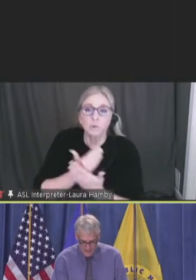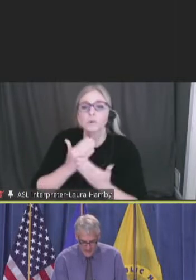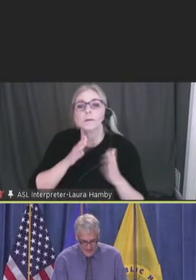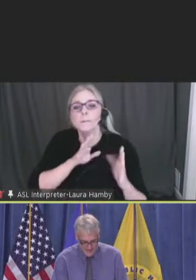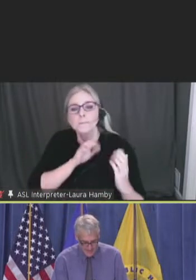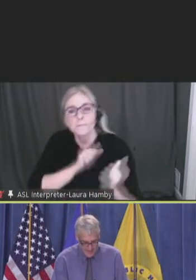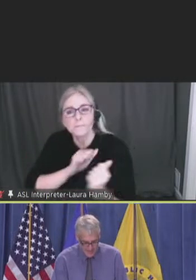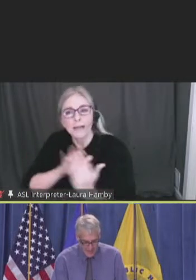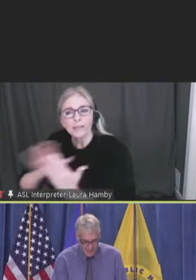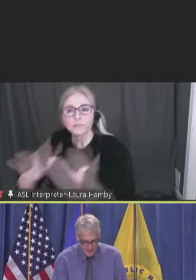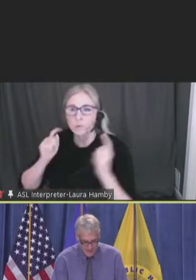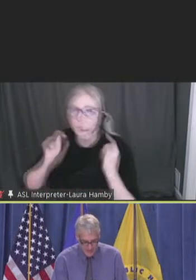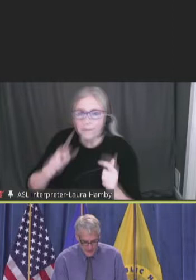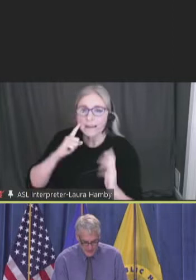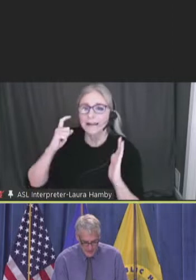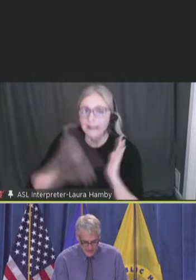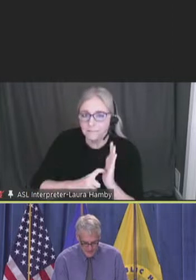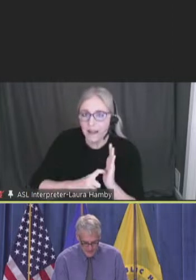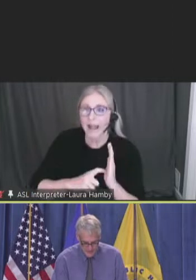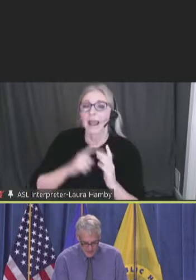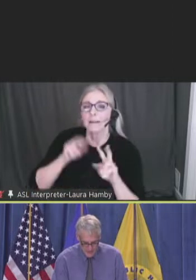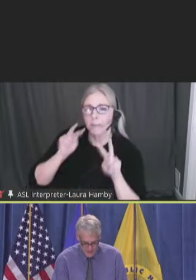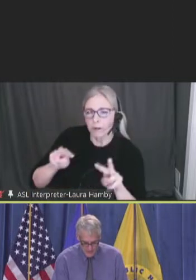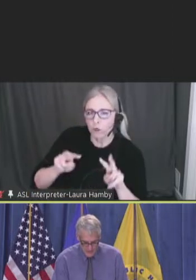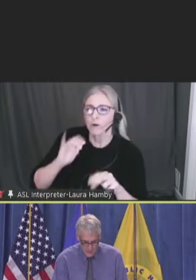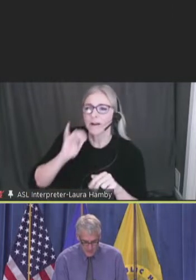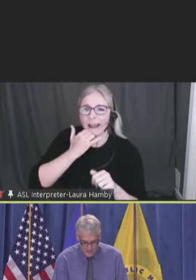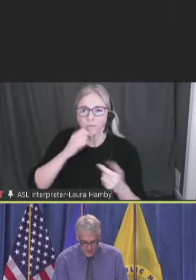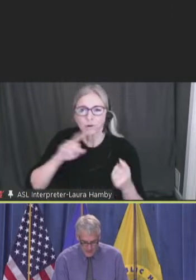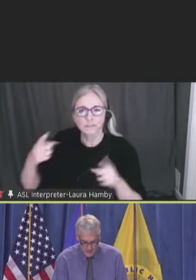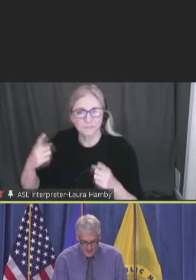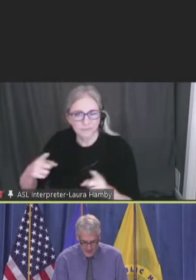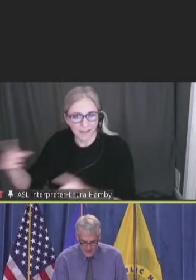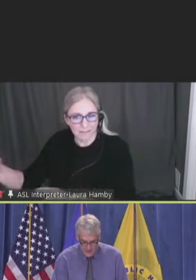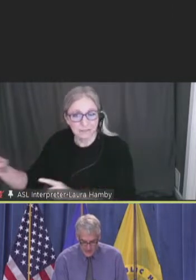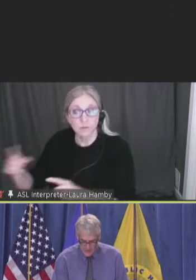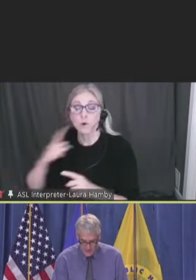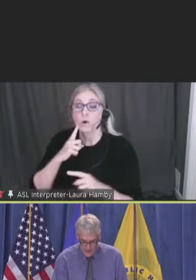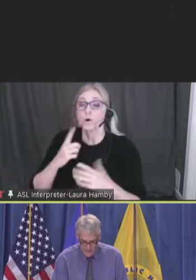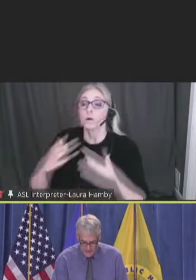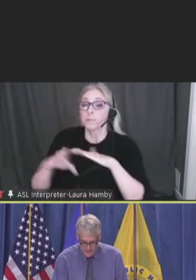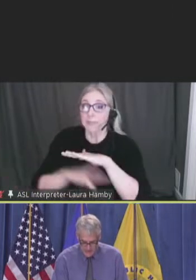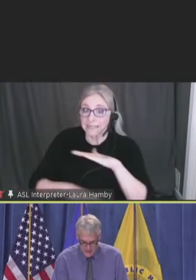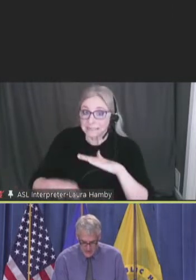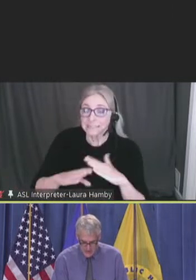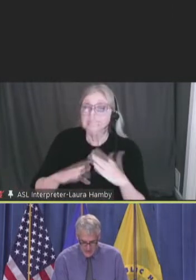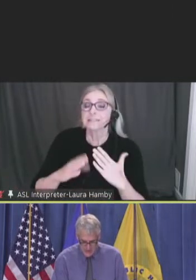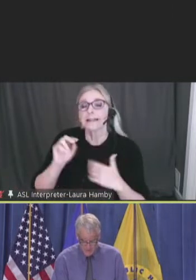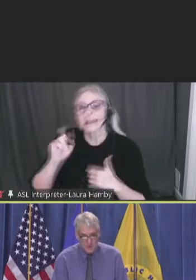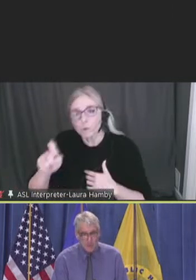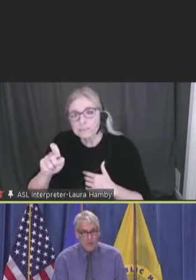identify and monitor adverse events, or preliminary diagnoses of adverse events, as well as provide